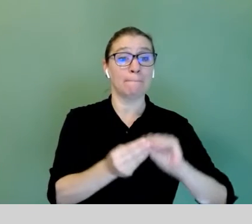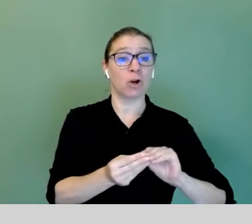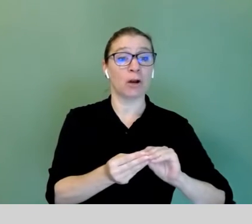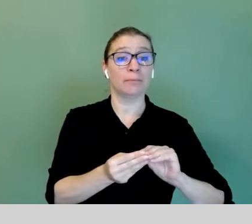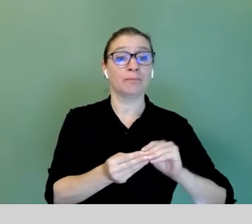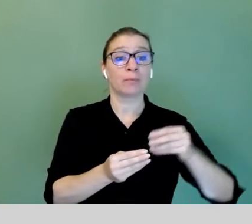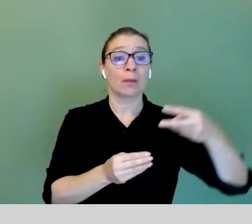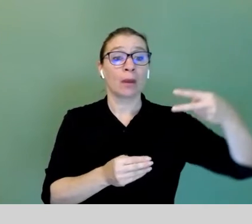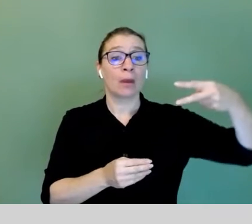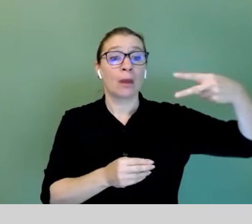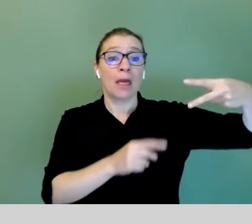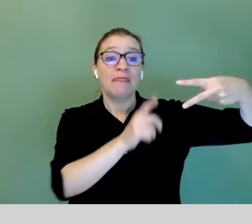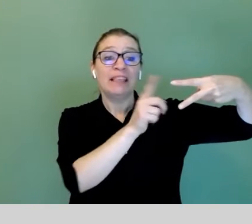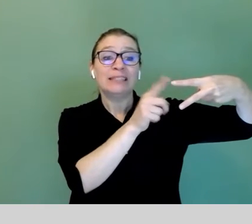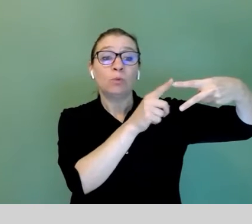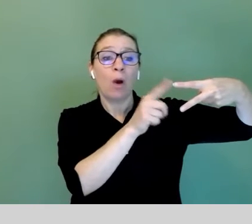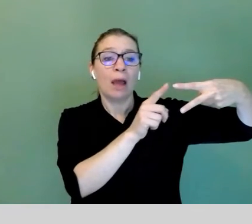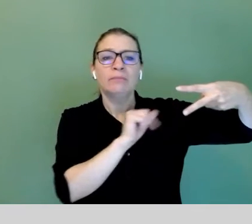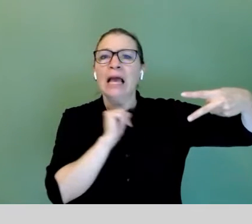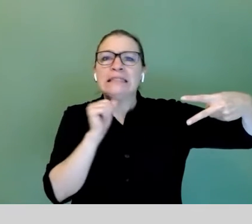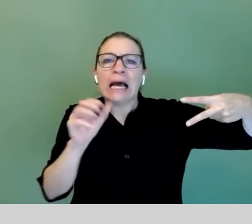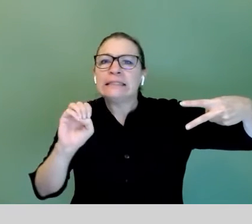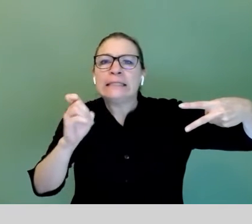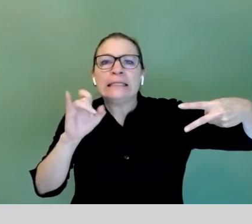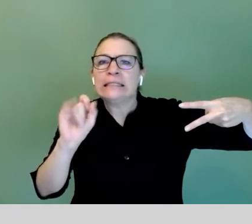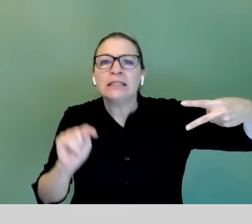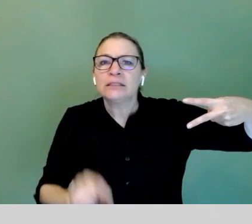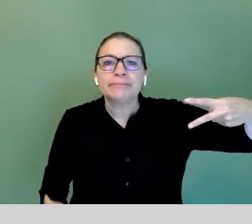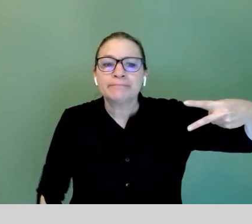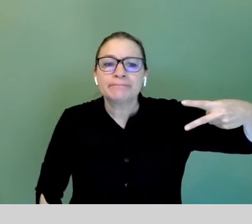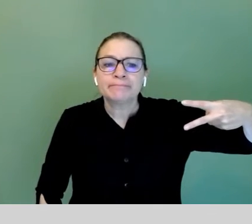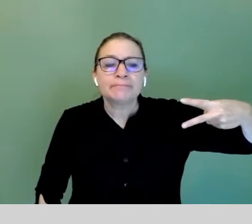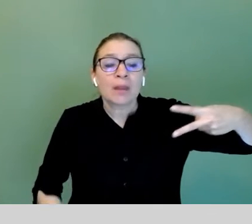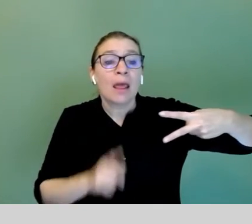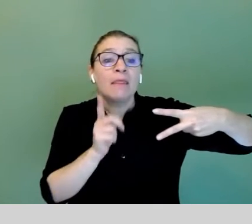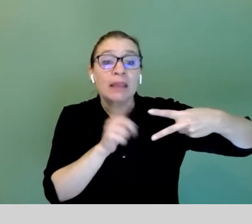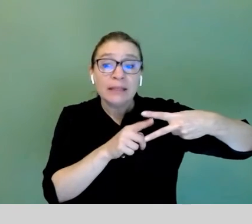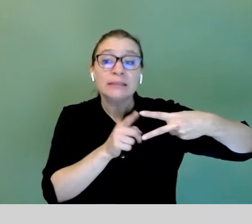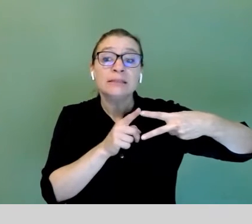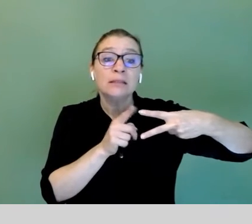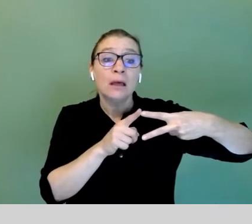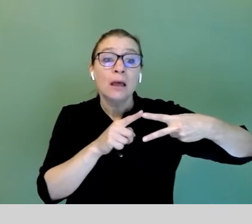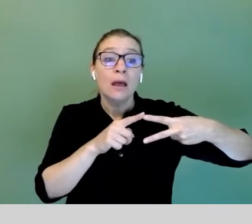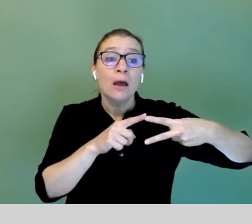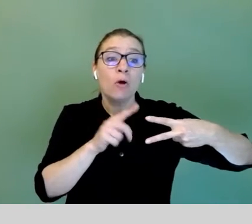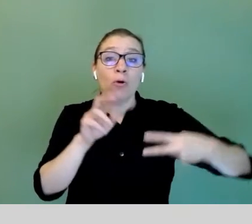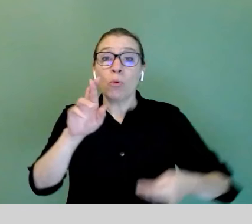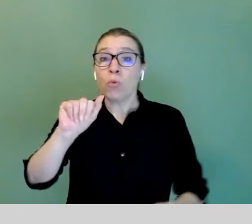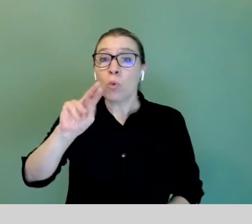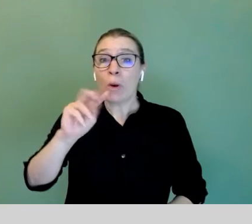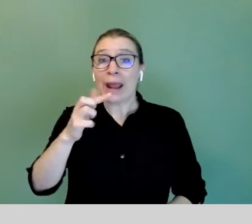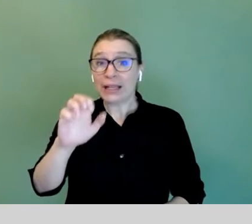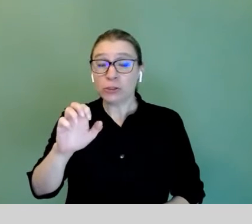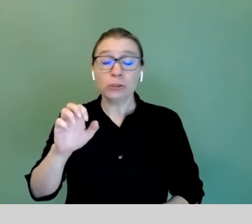the first one that ends with a three, that number doesn't exist because at this range,